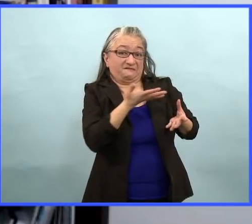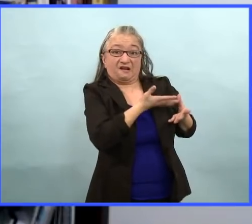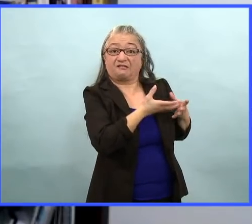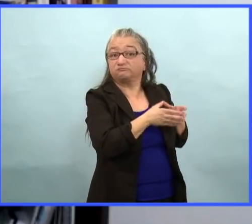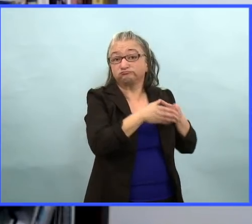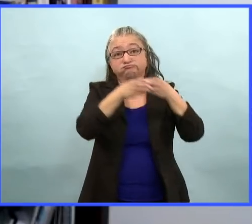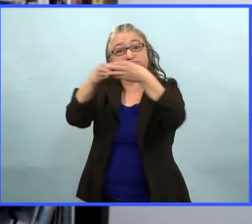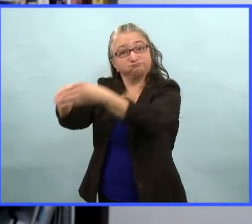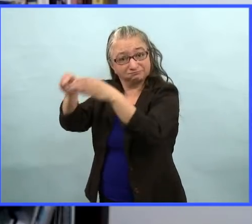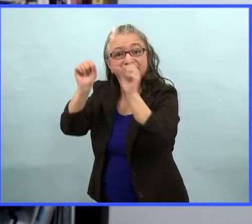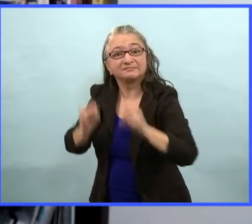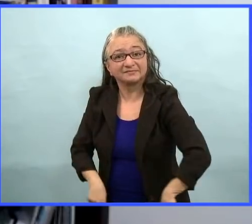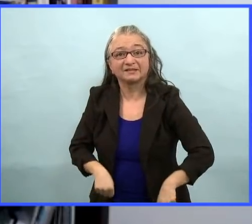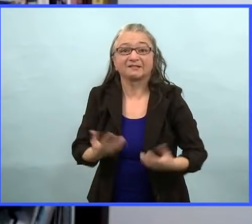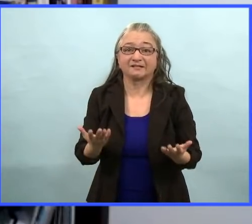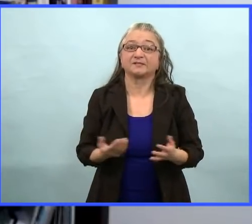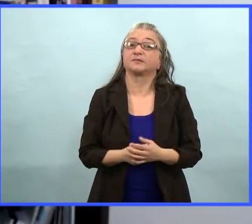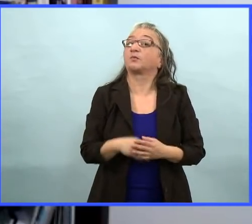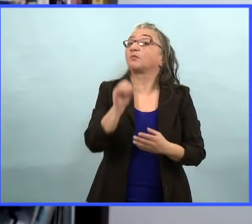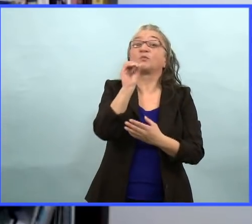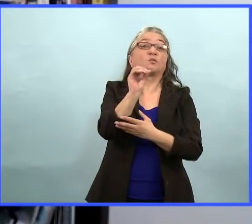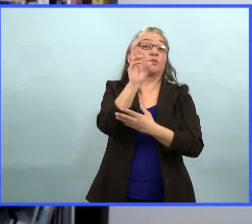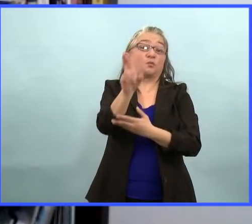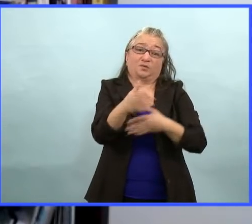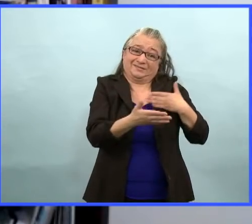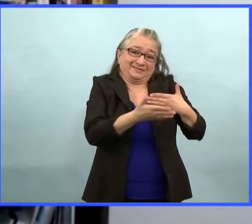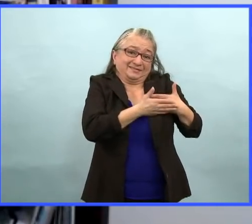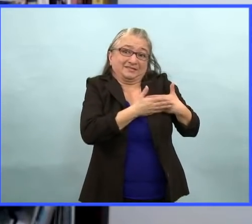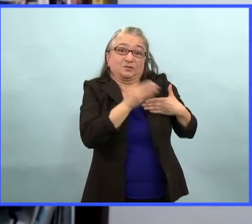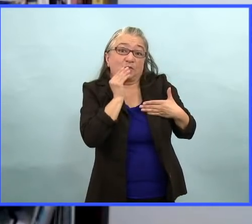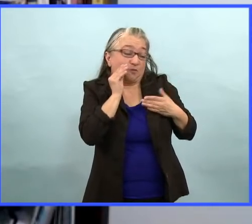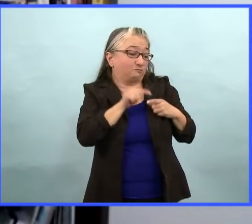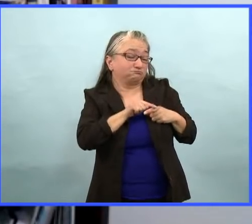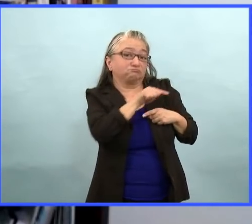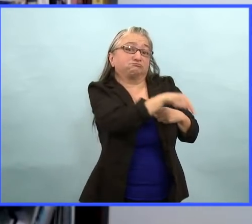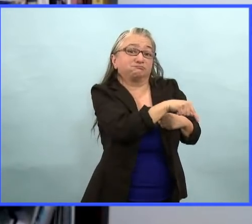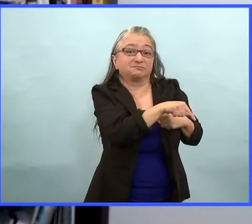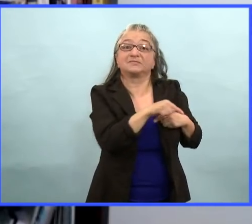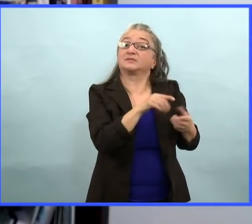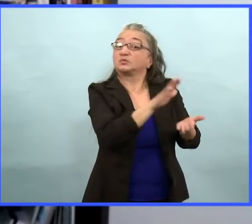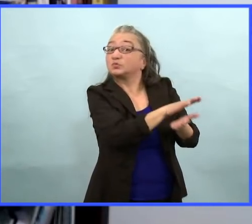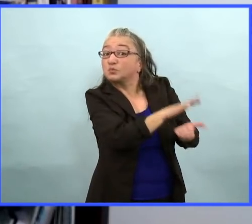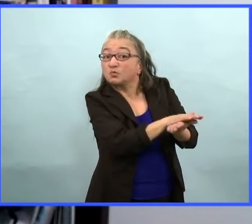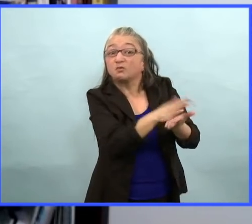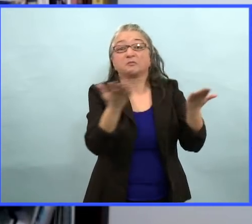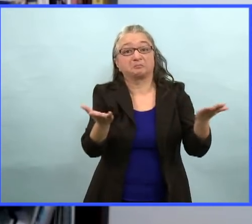is to go to a school that is operating a vaccine clinic overall hundreds of manitoba schools are